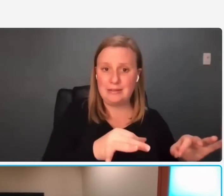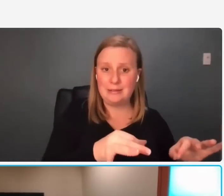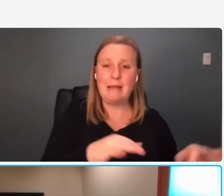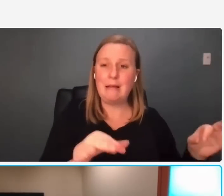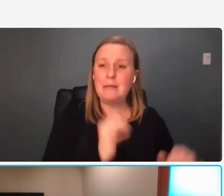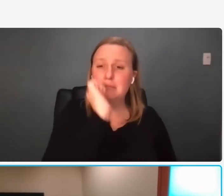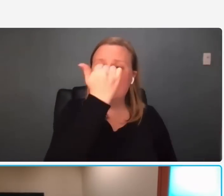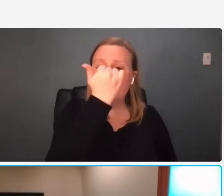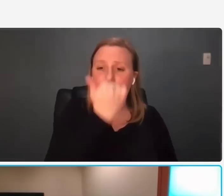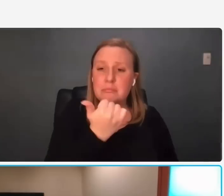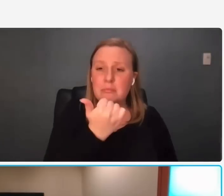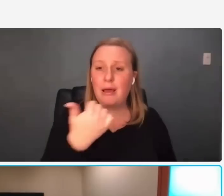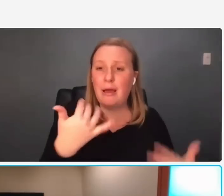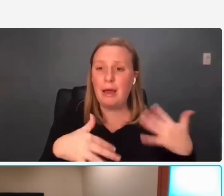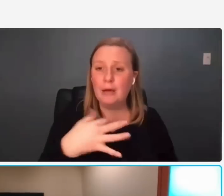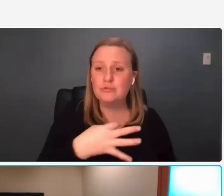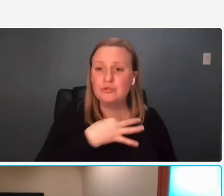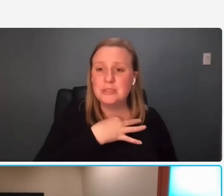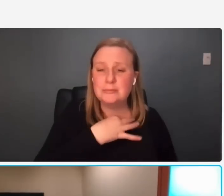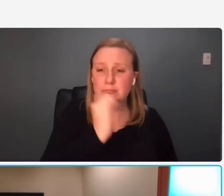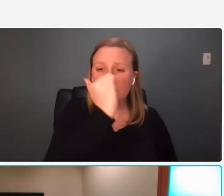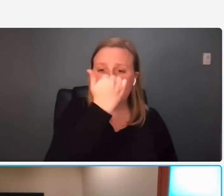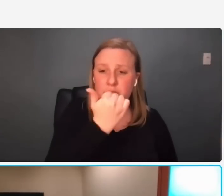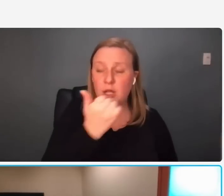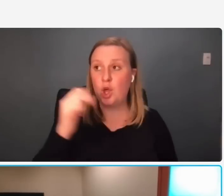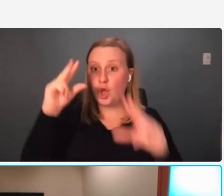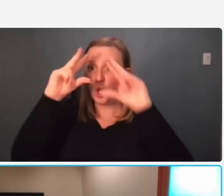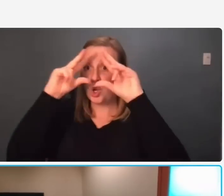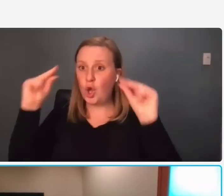maintain your garden for you. So taking a risk proportionate approach has